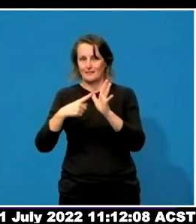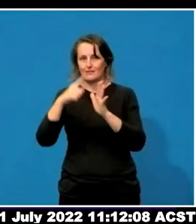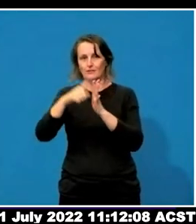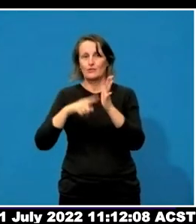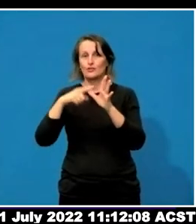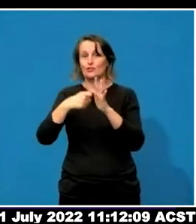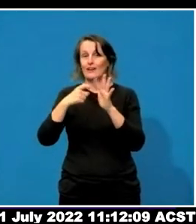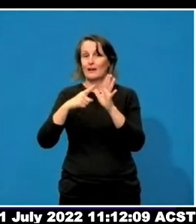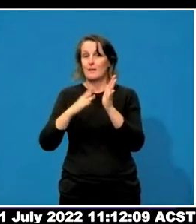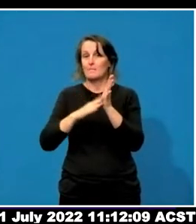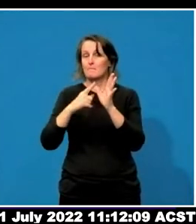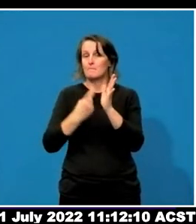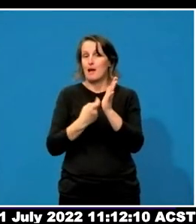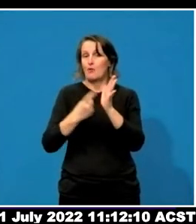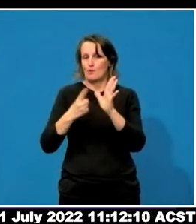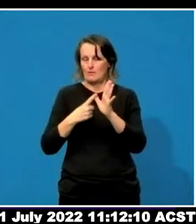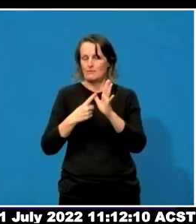perspective of living in Fitzroy Crossing.